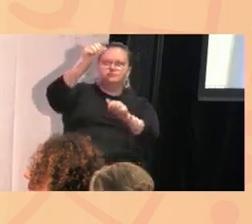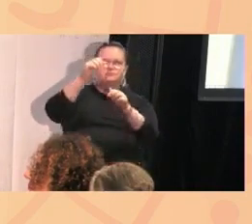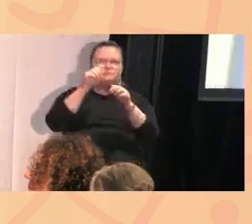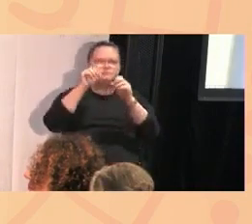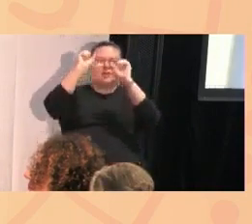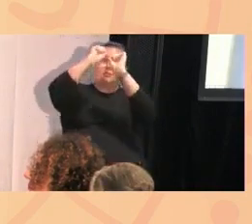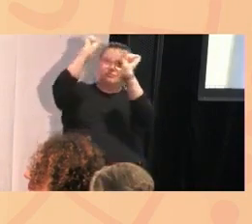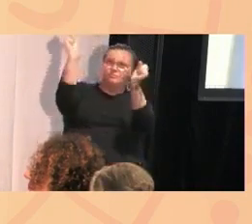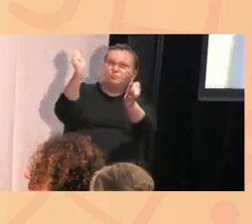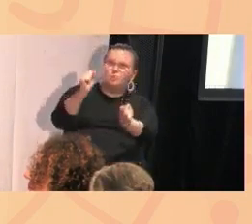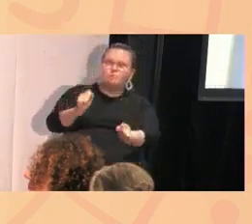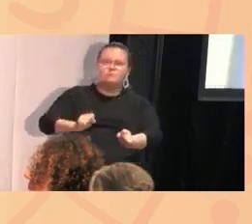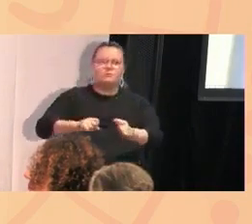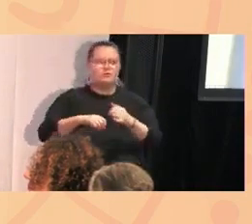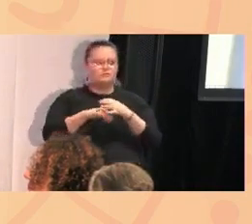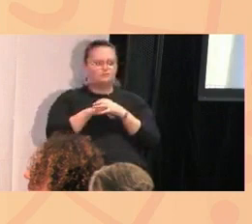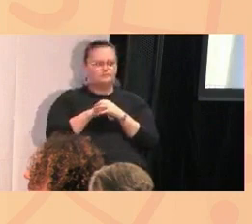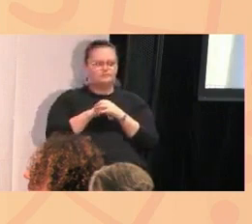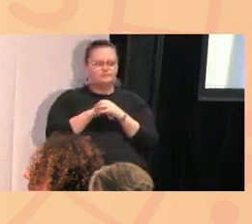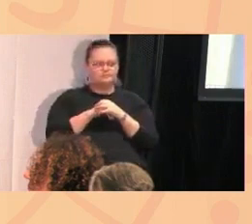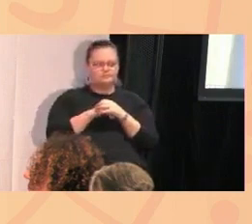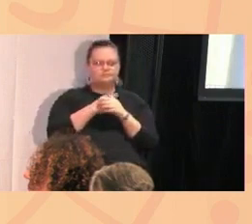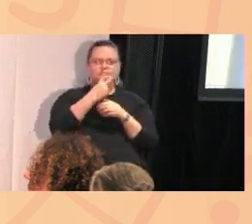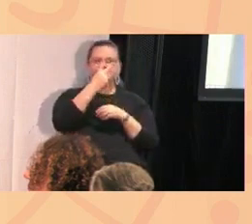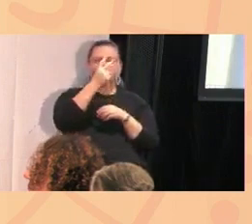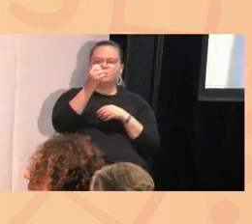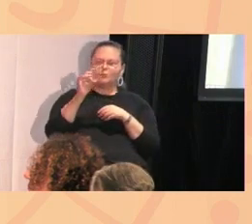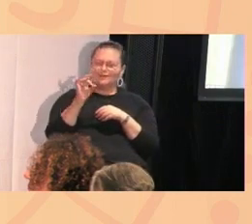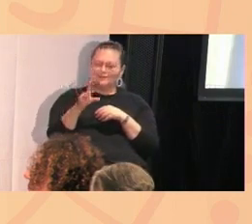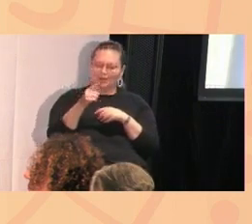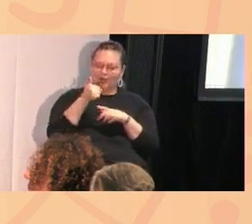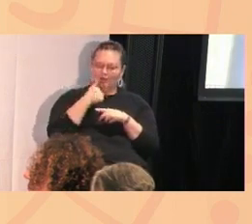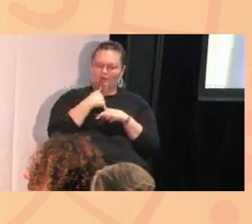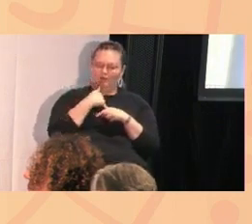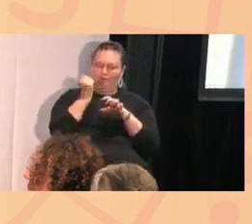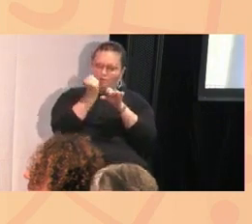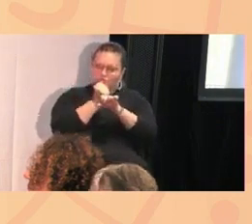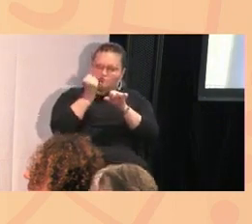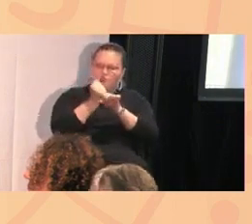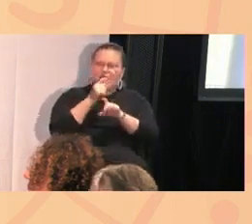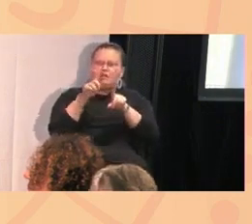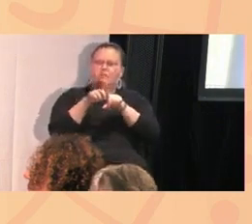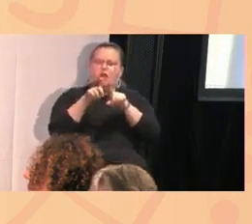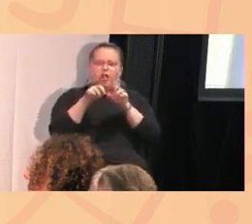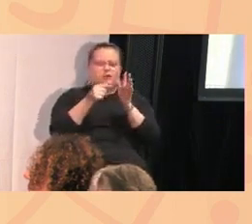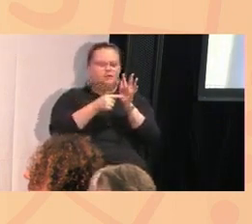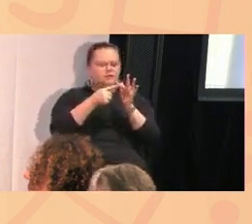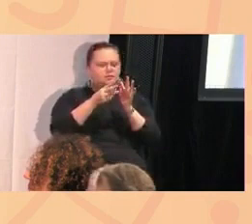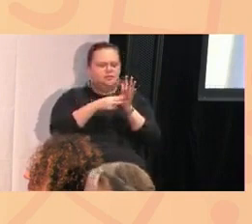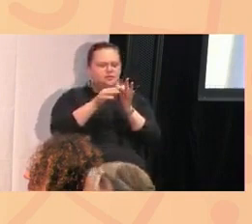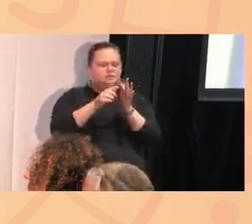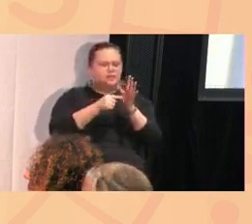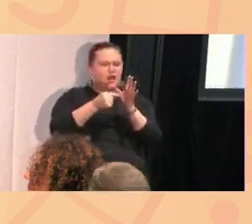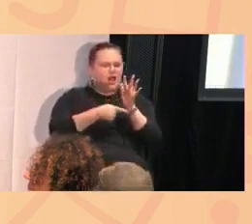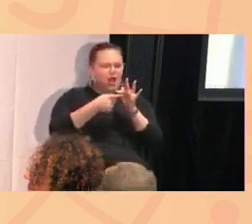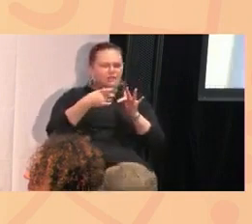the panel and envisioned as large, as larger than life really.